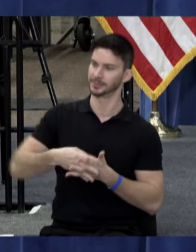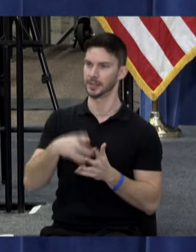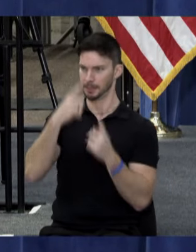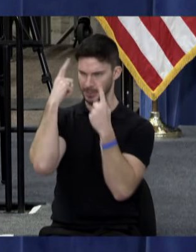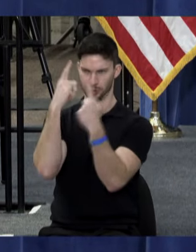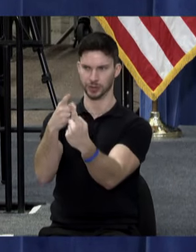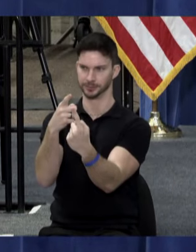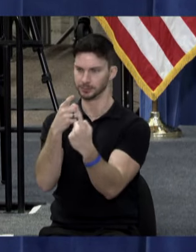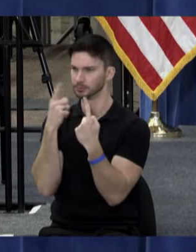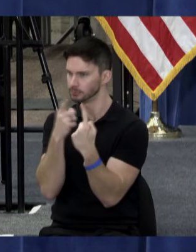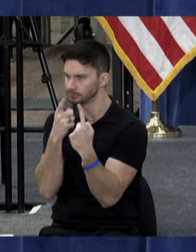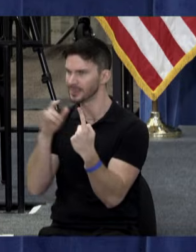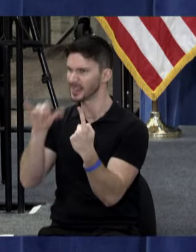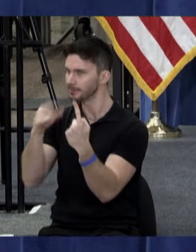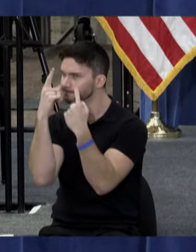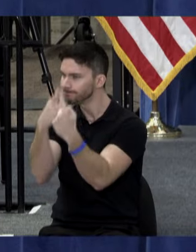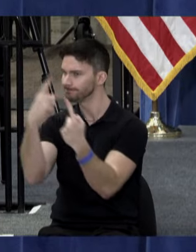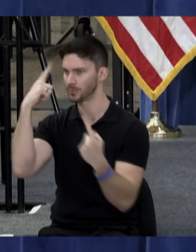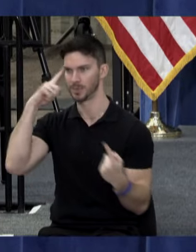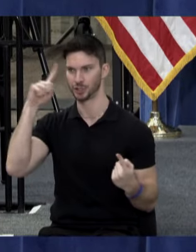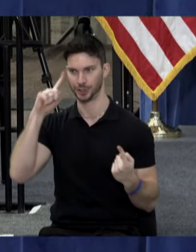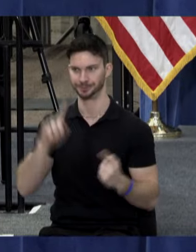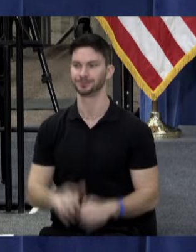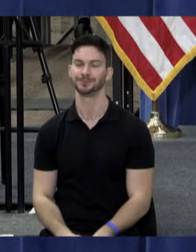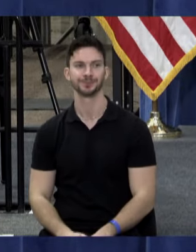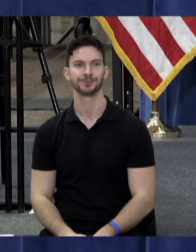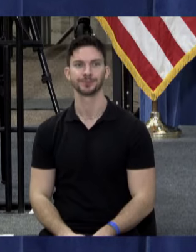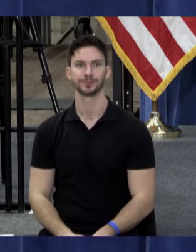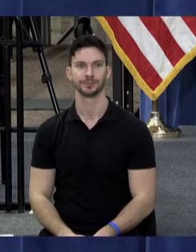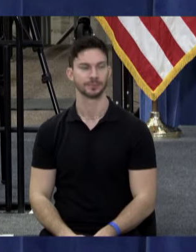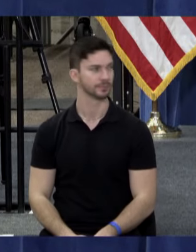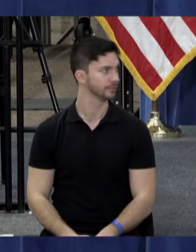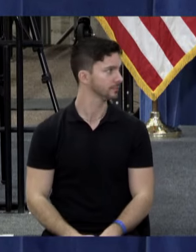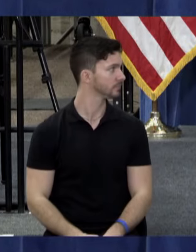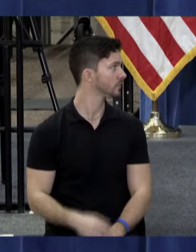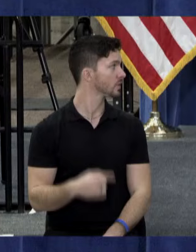Always have to have that mission. After I got out of the service, I went from job to job to